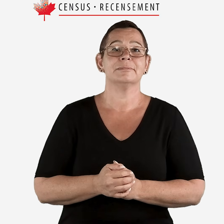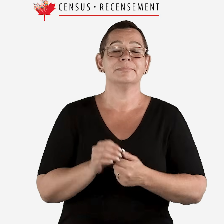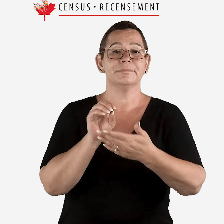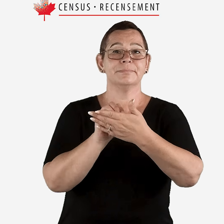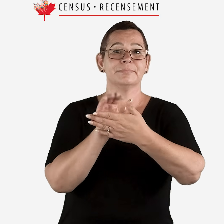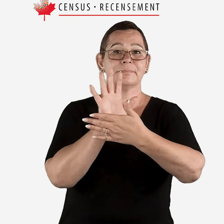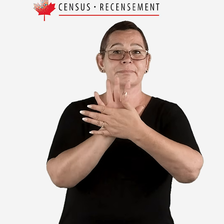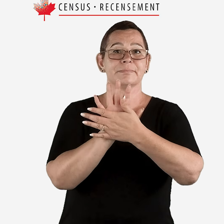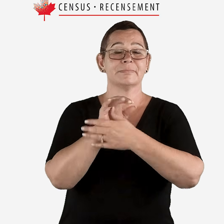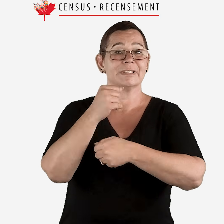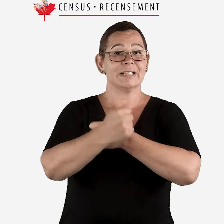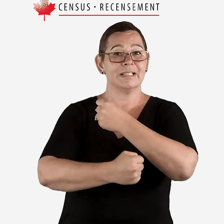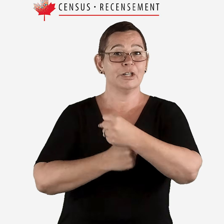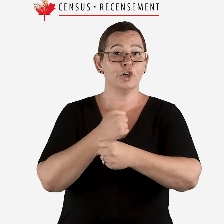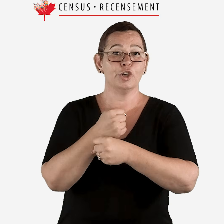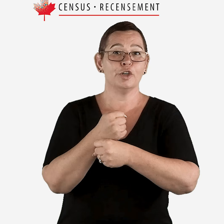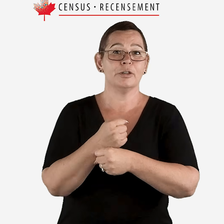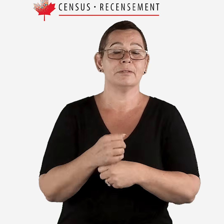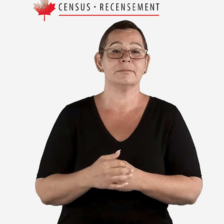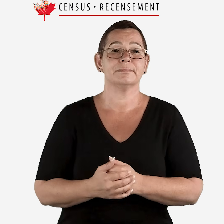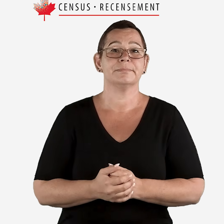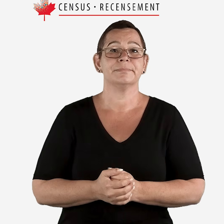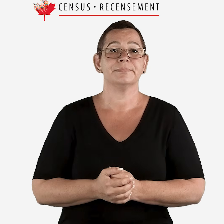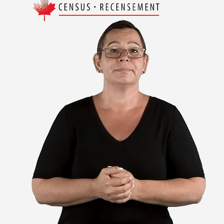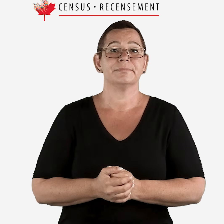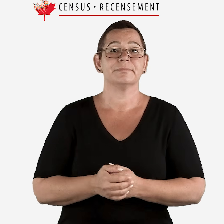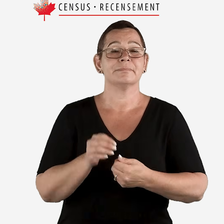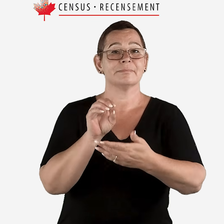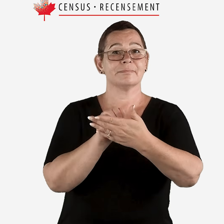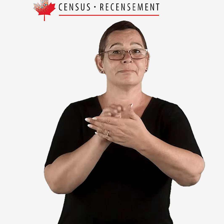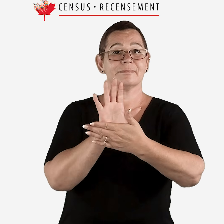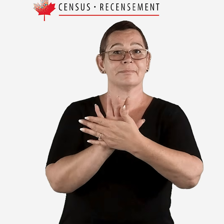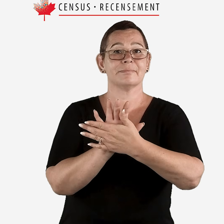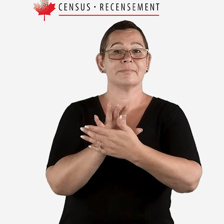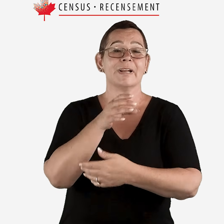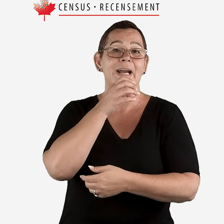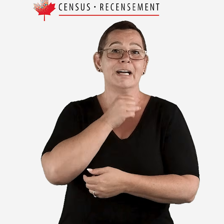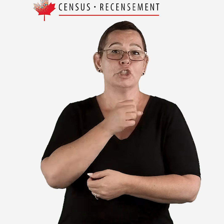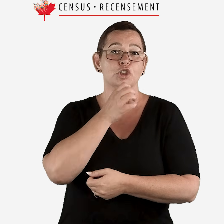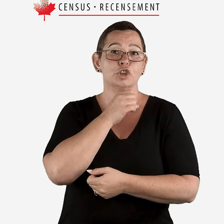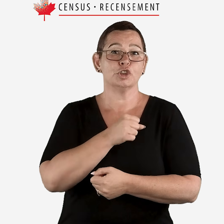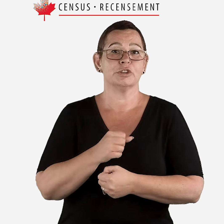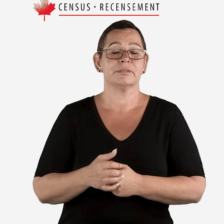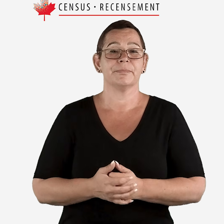Write-in field: Year Write in field: Age